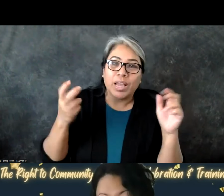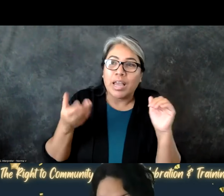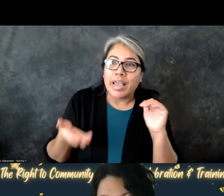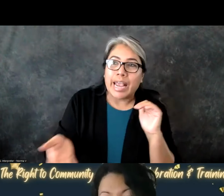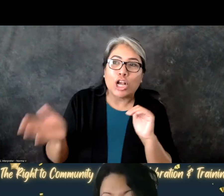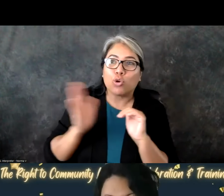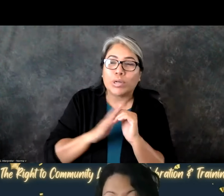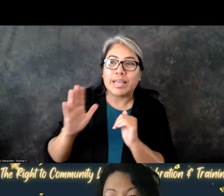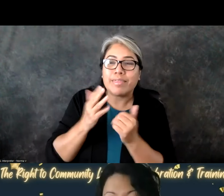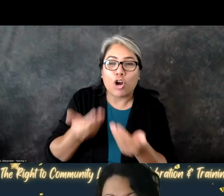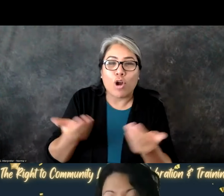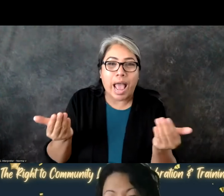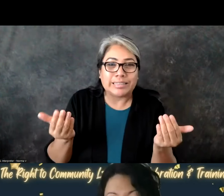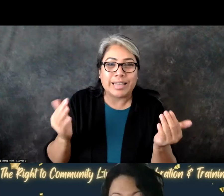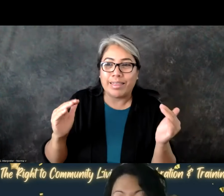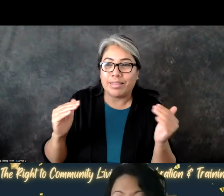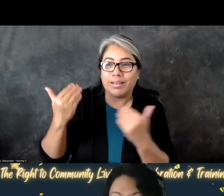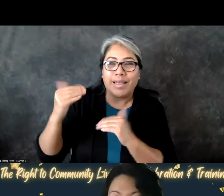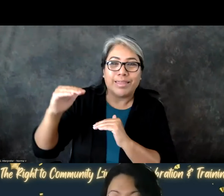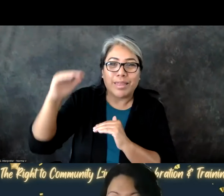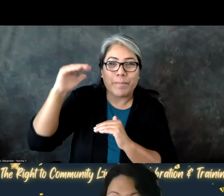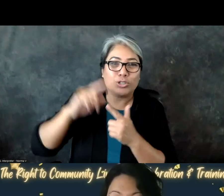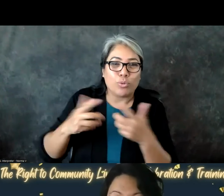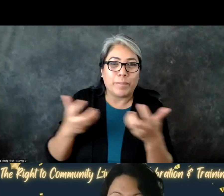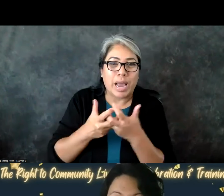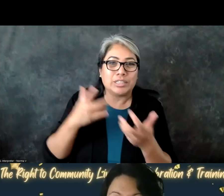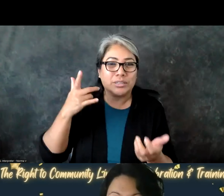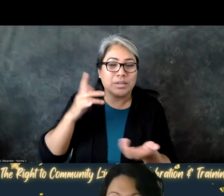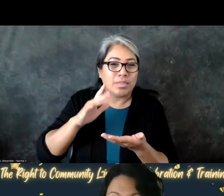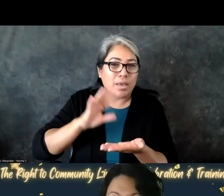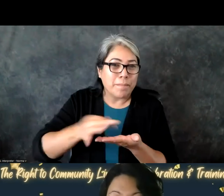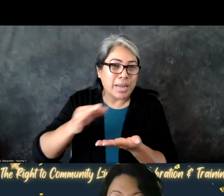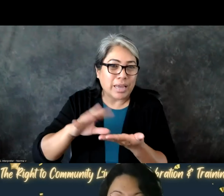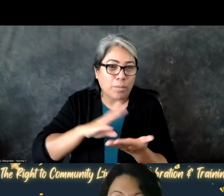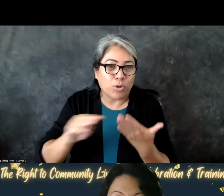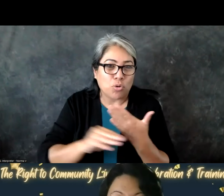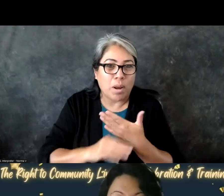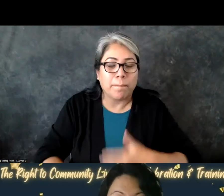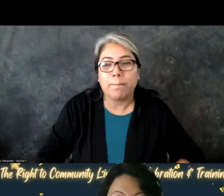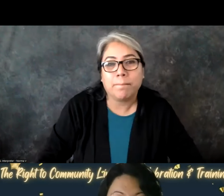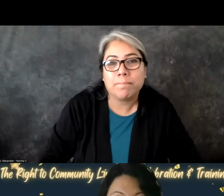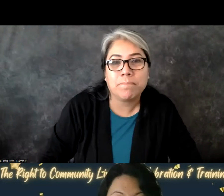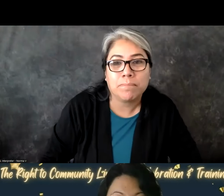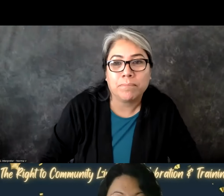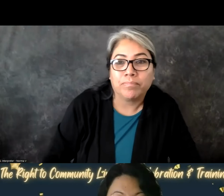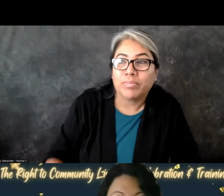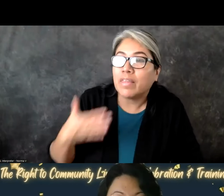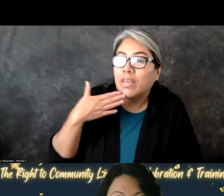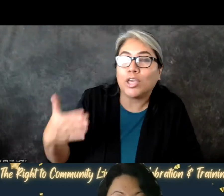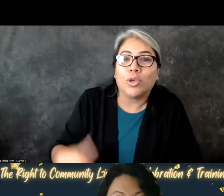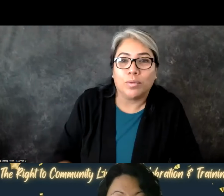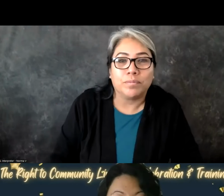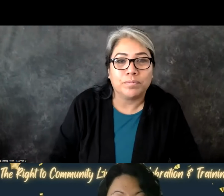don't believe that other programs are necessarily